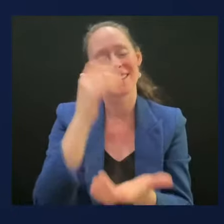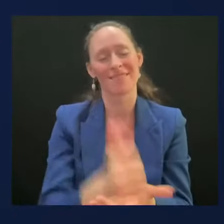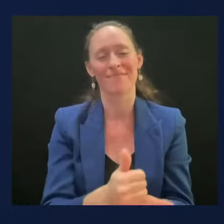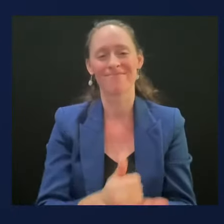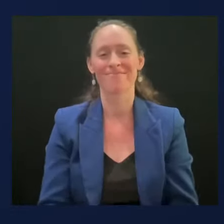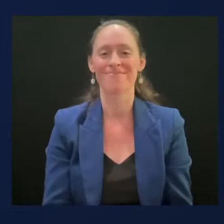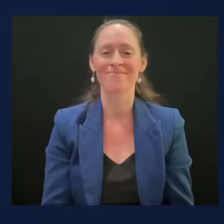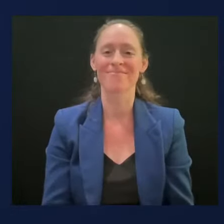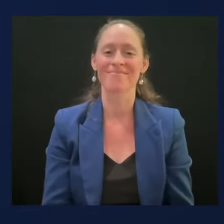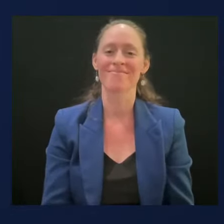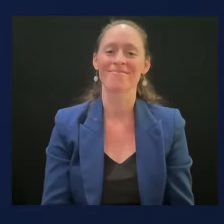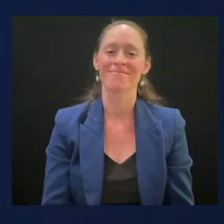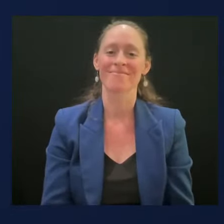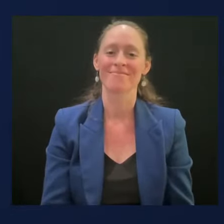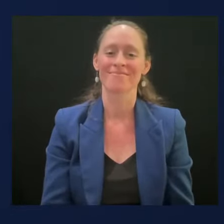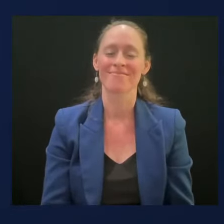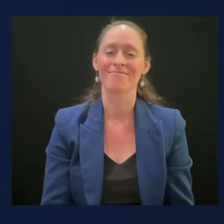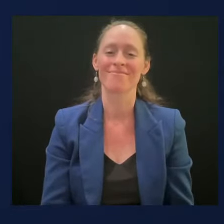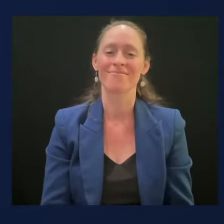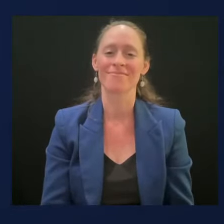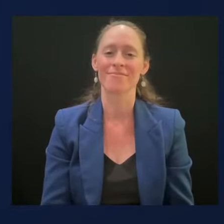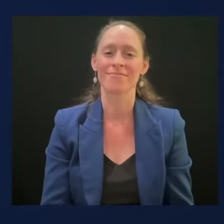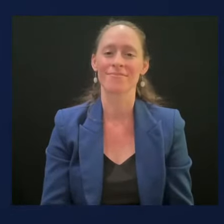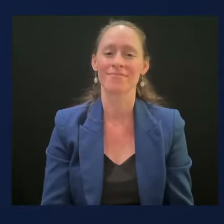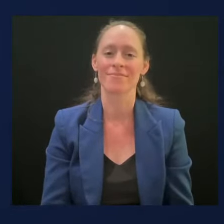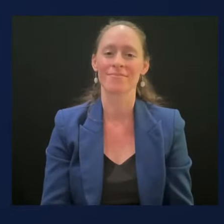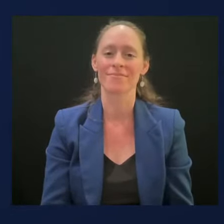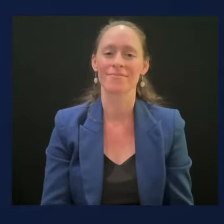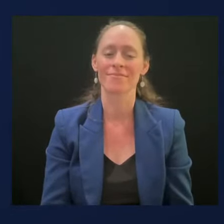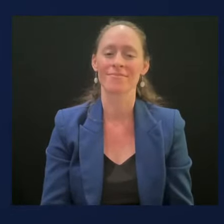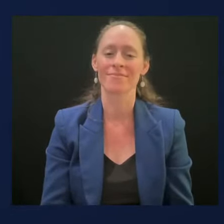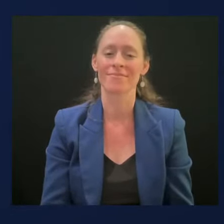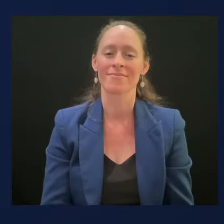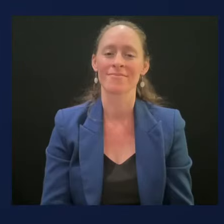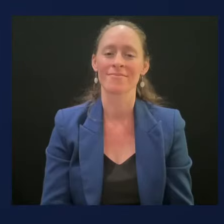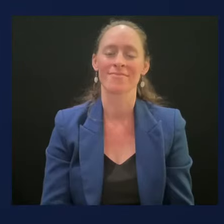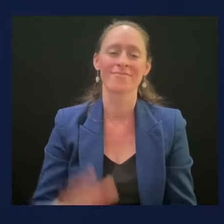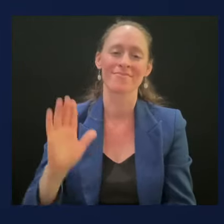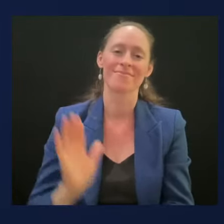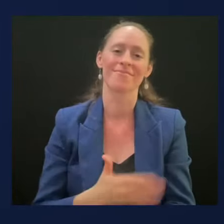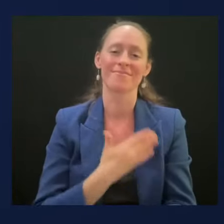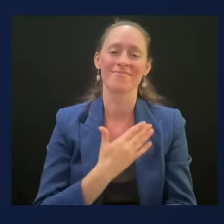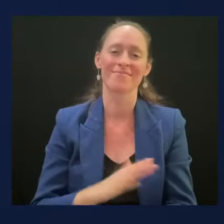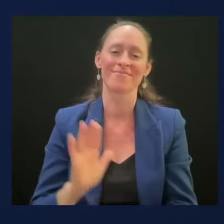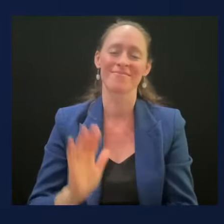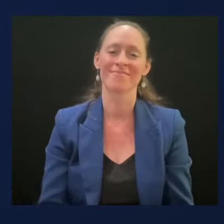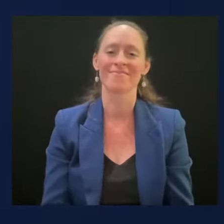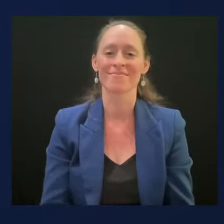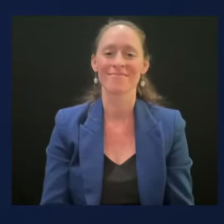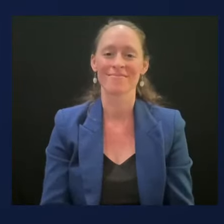for the singing of God Bless America, performed by the United States Navy Band and Sea Chanters Chorus.